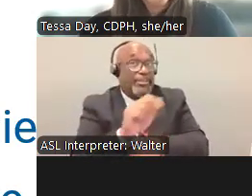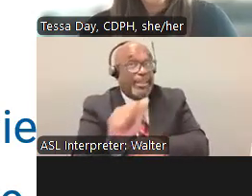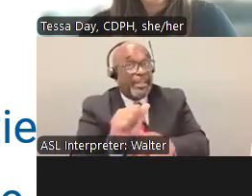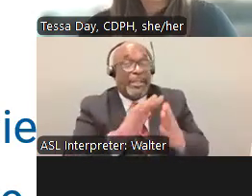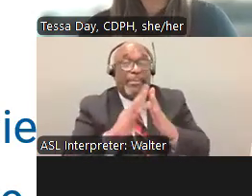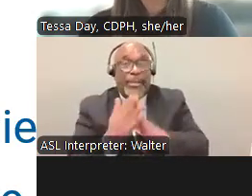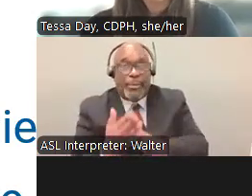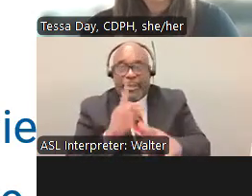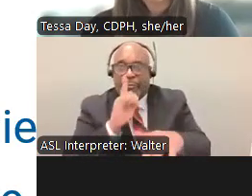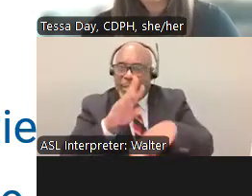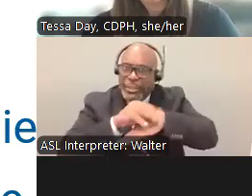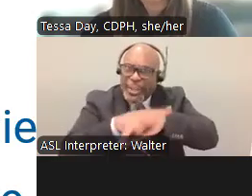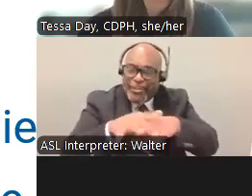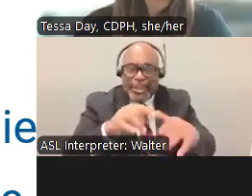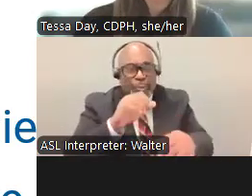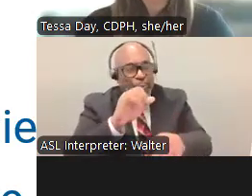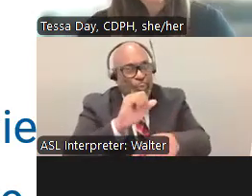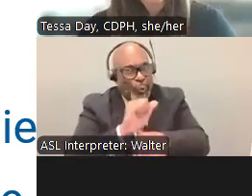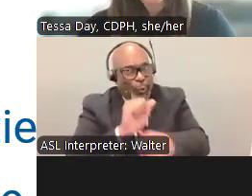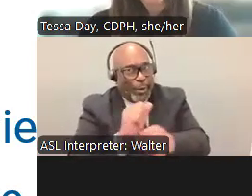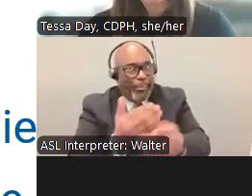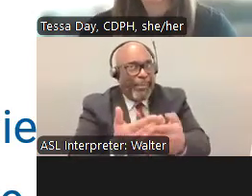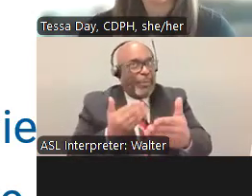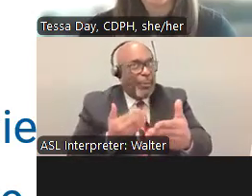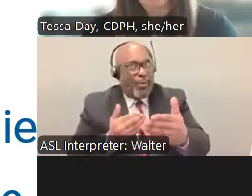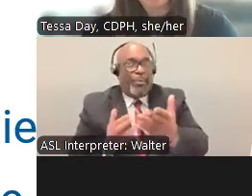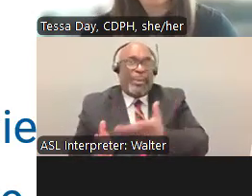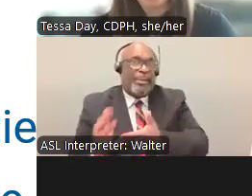13:37:07 this work long before this data 13:37:09 existed, and they'll continue to